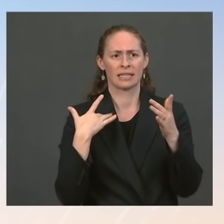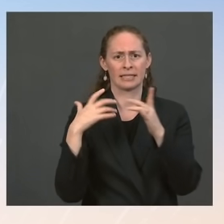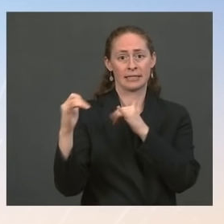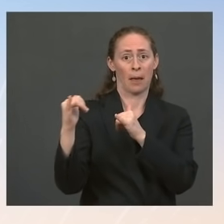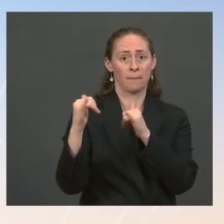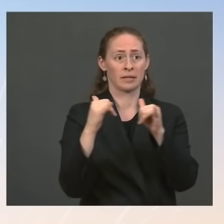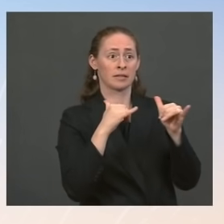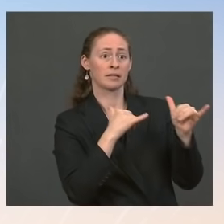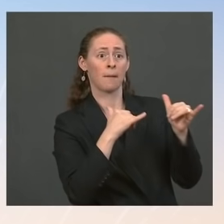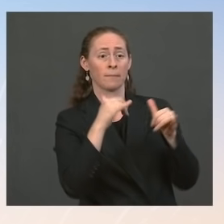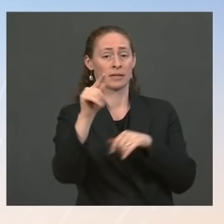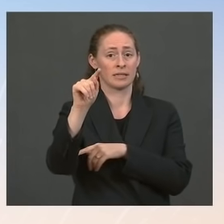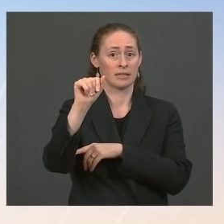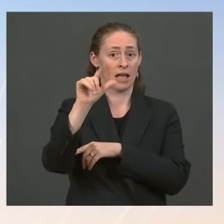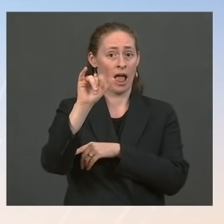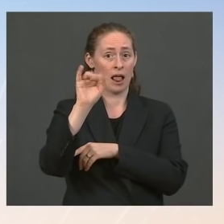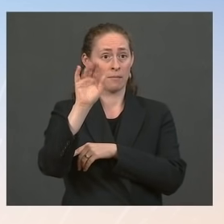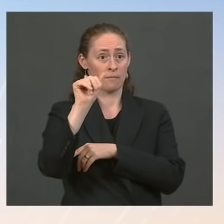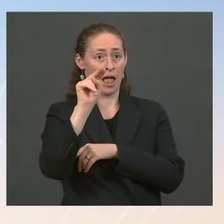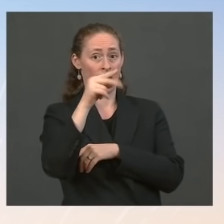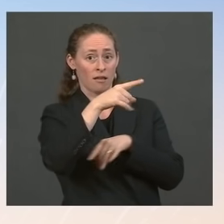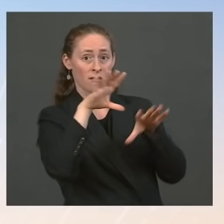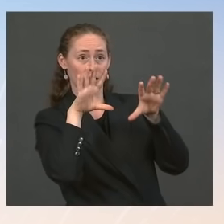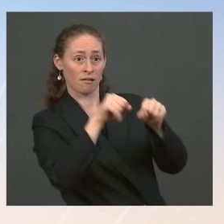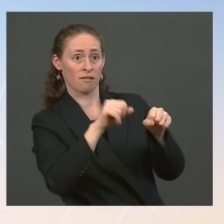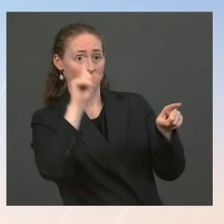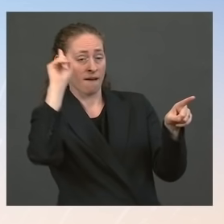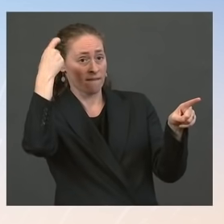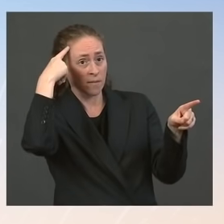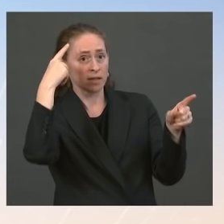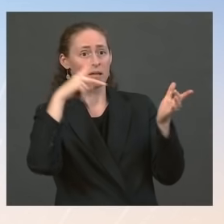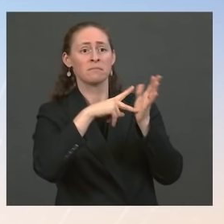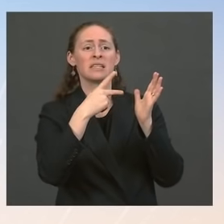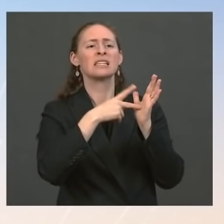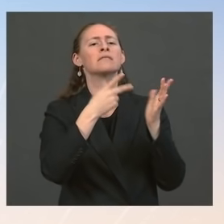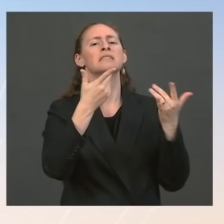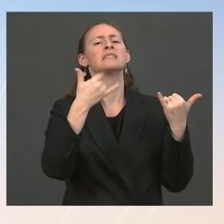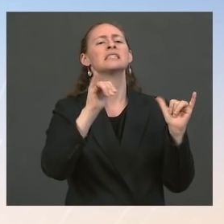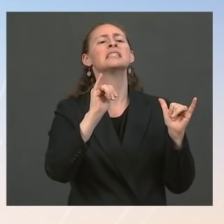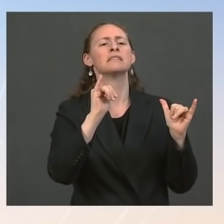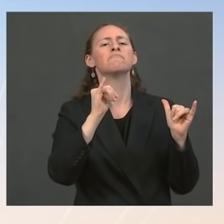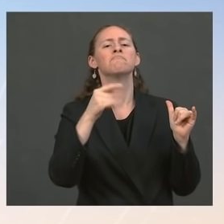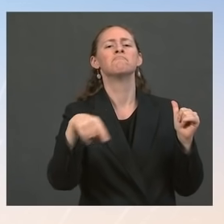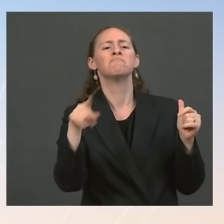That shows the United States still has power, still has trust, still has partnerships in the world,